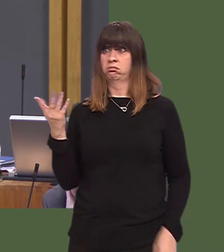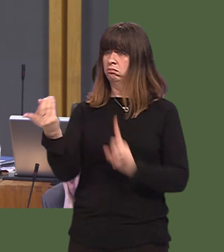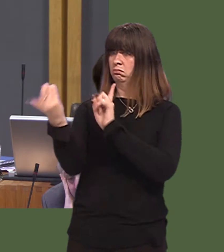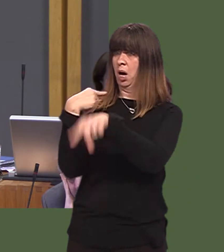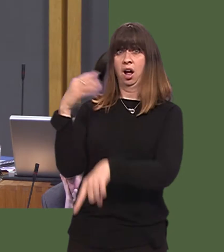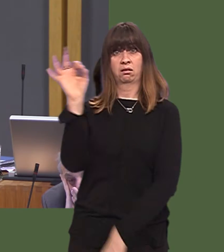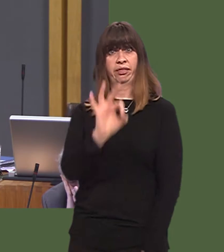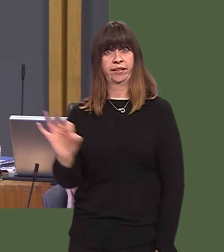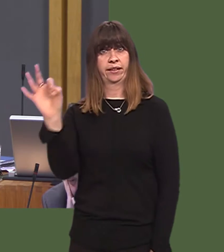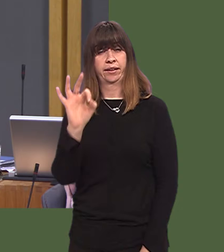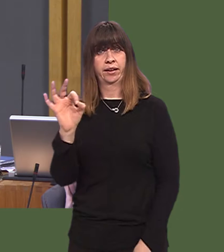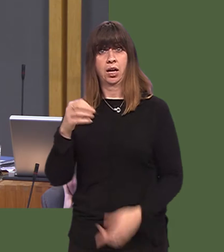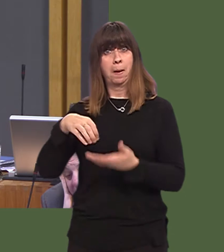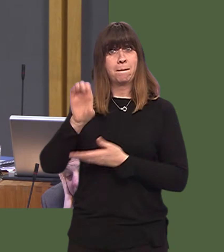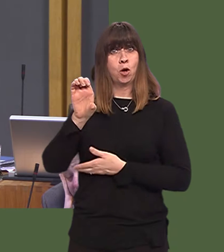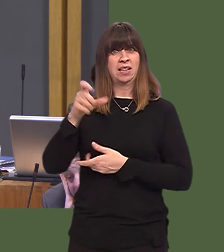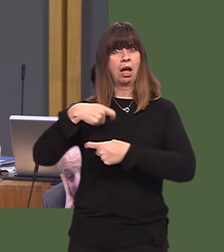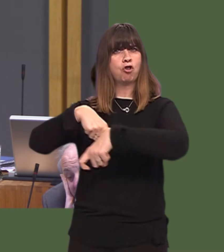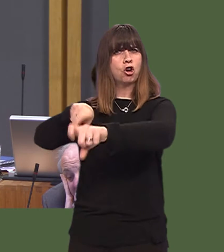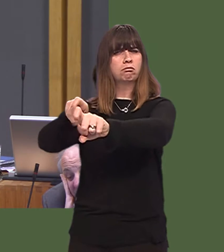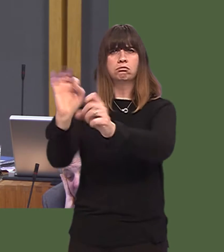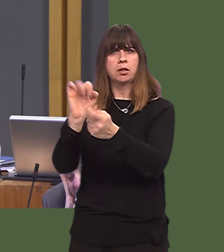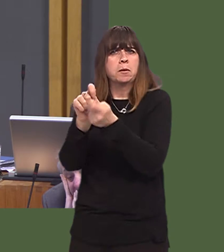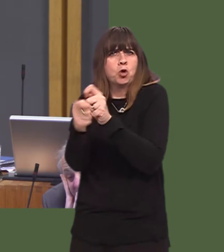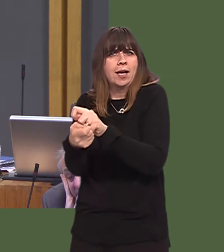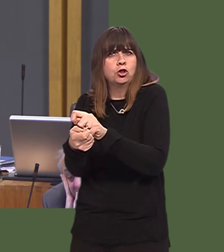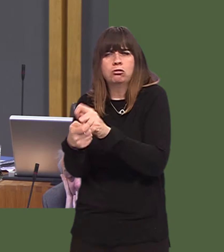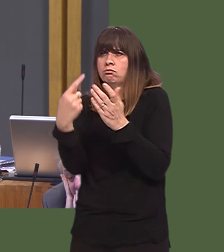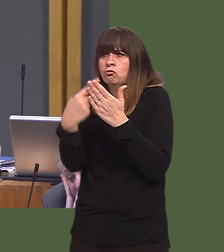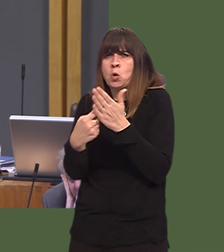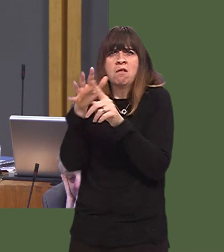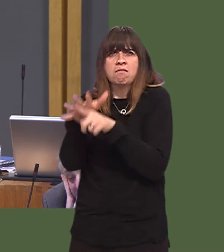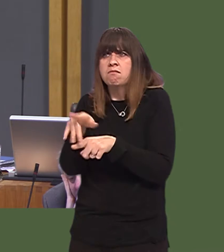Thereís been no change to the permit for this pollution and Public Health Wales confirmed